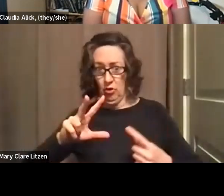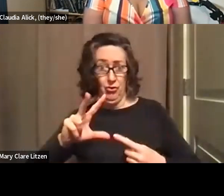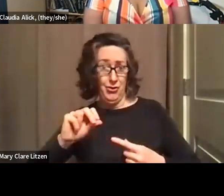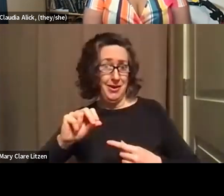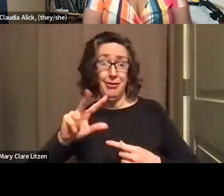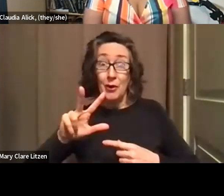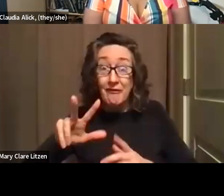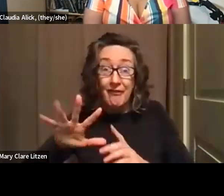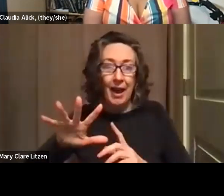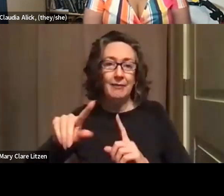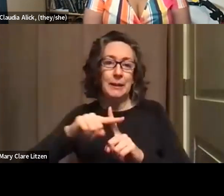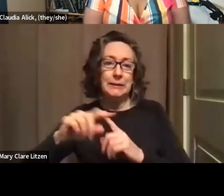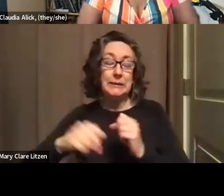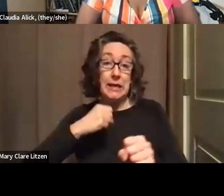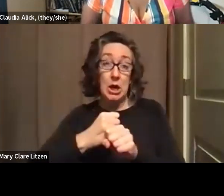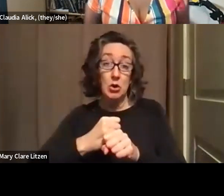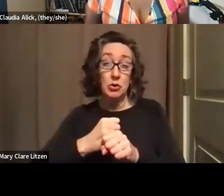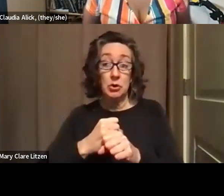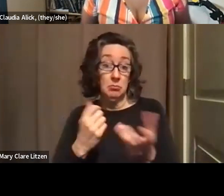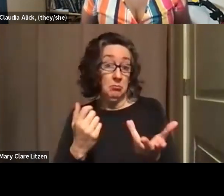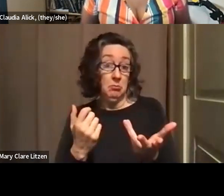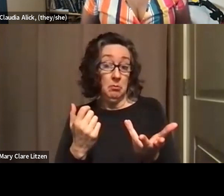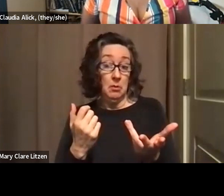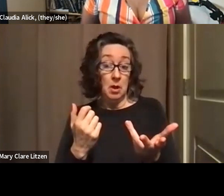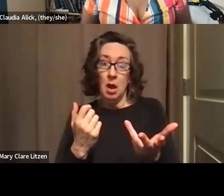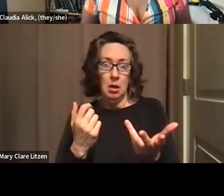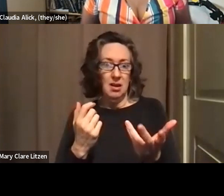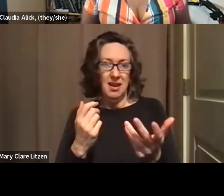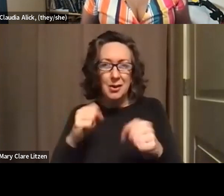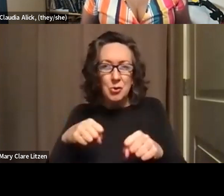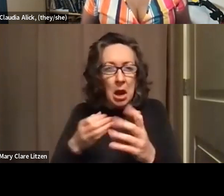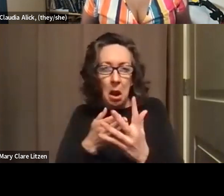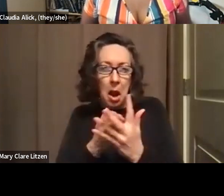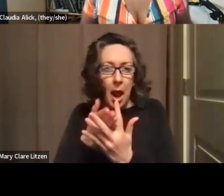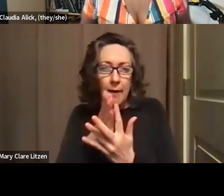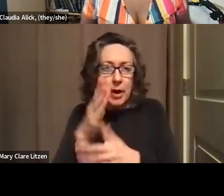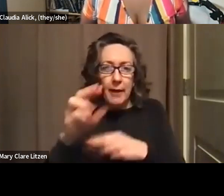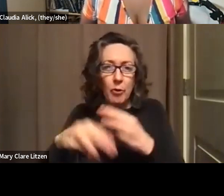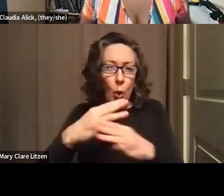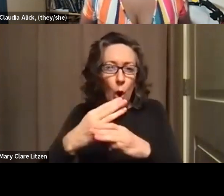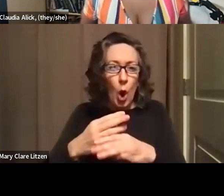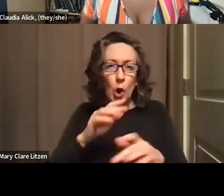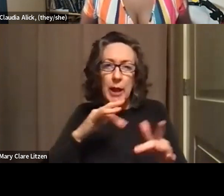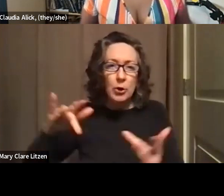And so you know, all logistics of tour life in general are difficult.